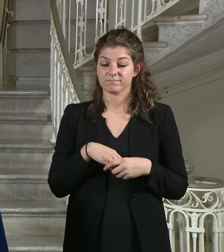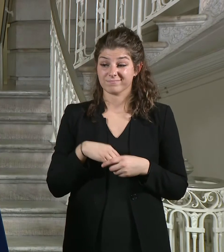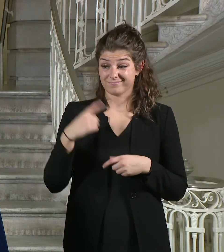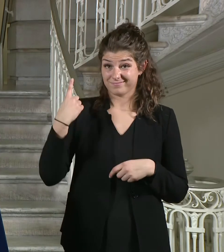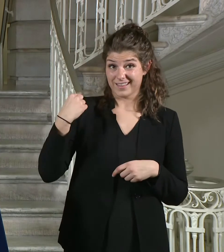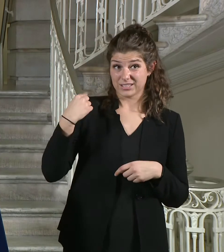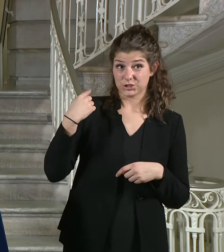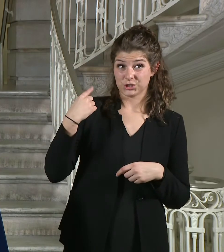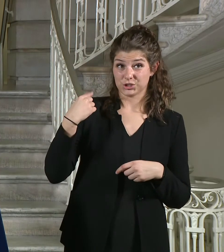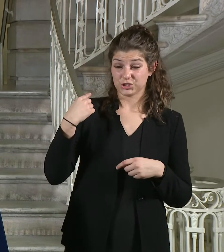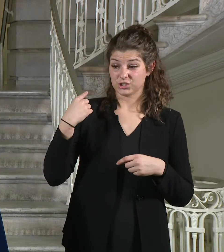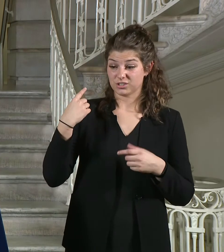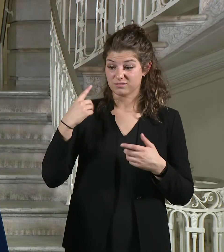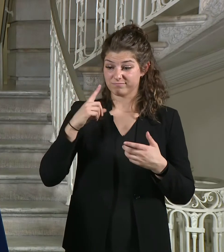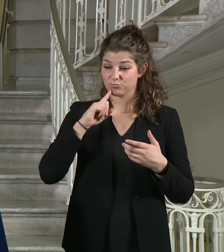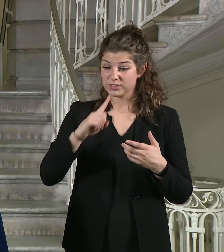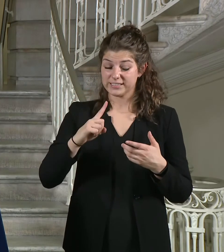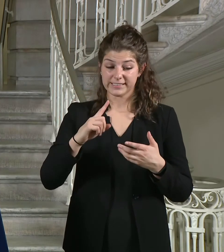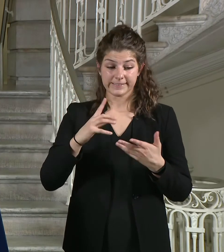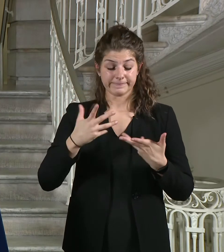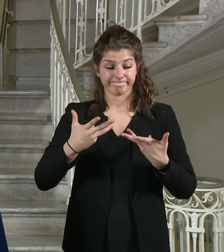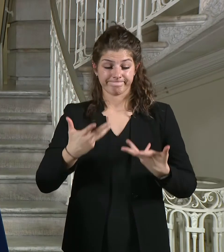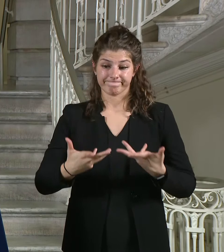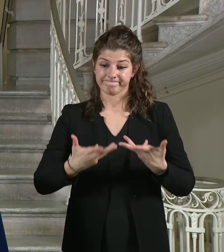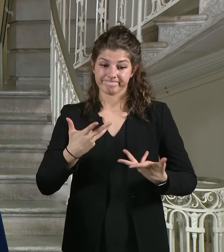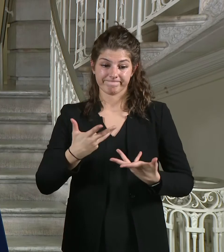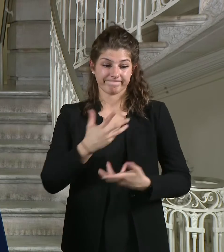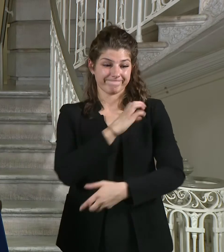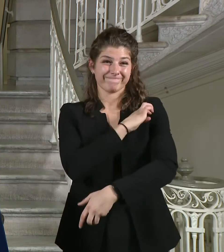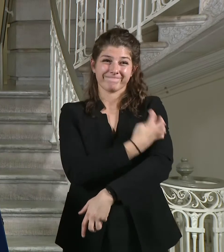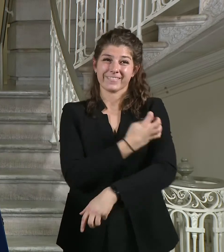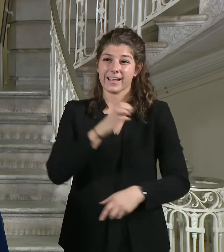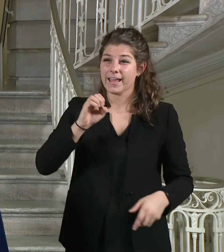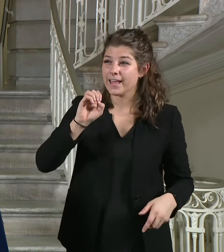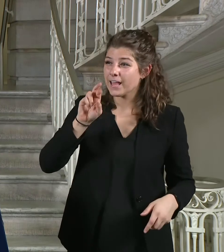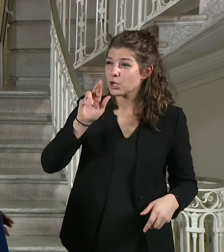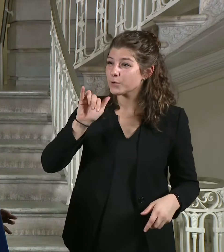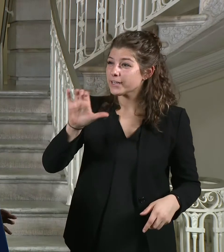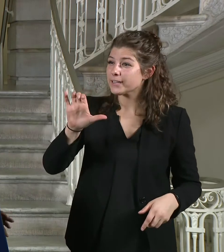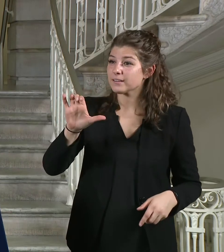I SAID THIS BEFORE AND I WILL SAY IT. I JUST BELIEVE THAT THERE IS A